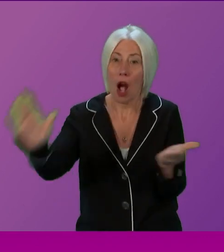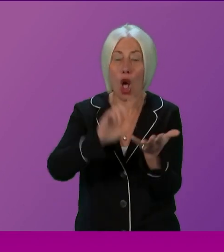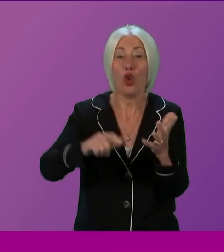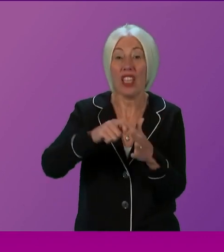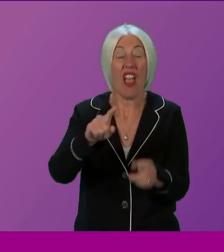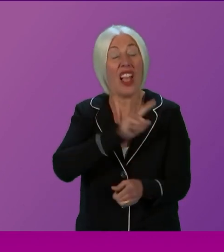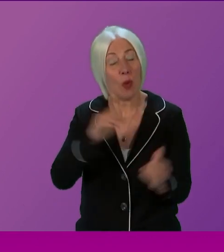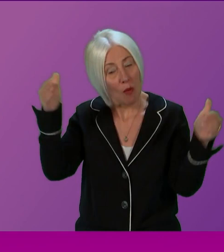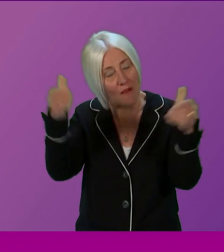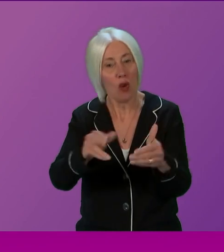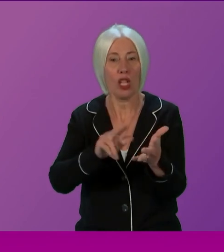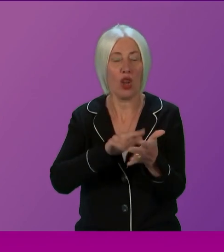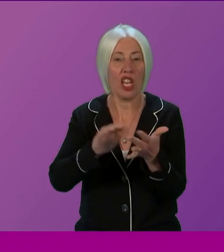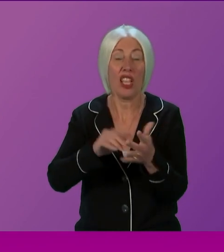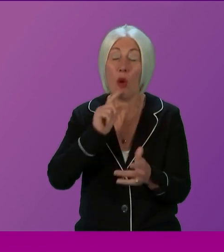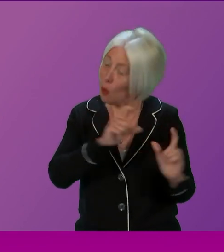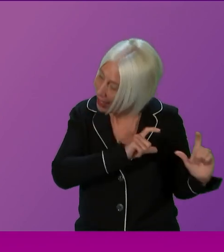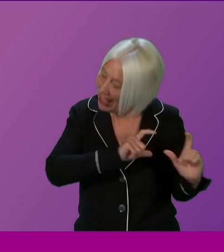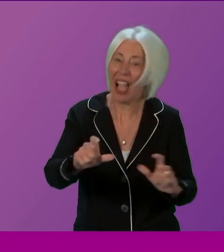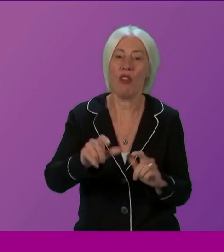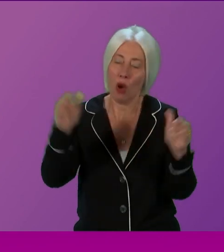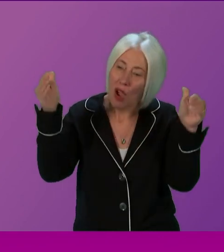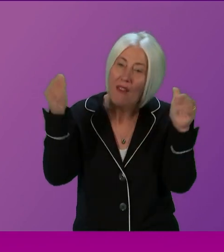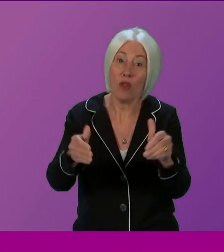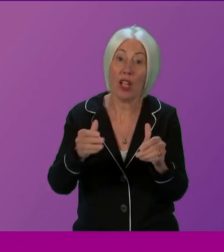NHS, and we will continue to have that focus as long as we are in government.